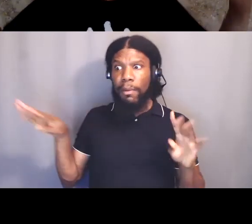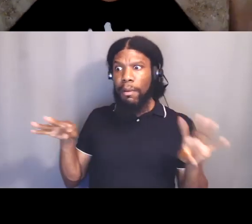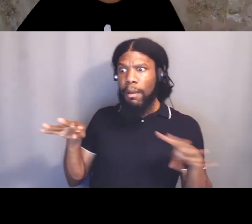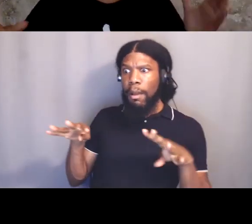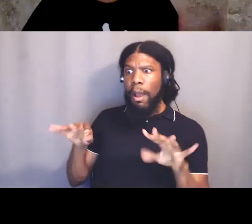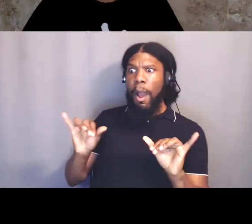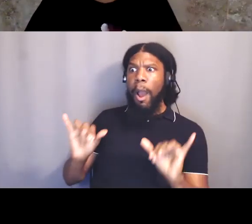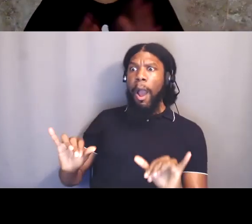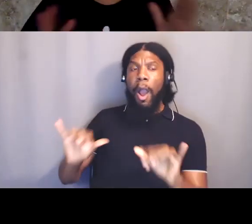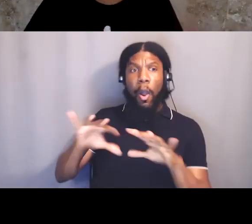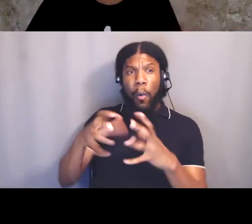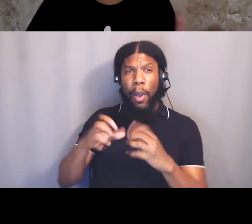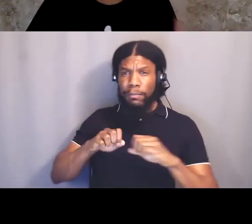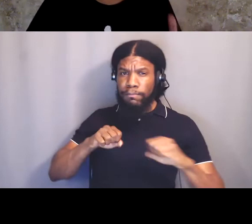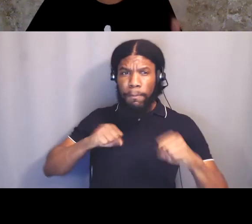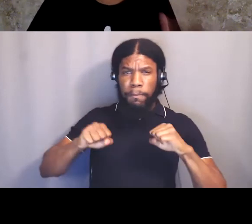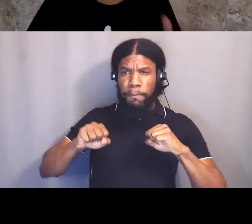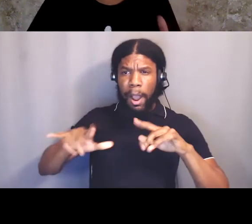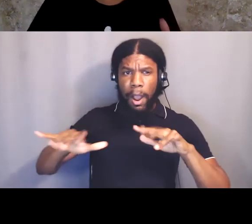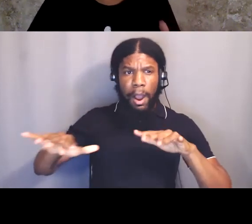His spirit has cracked the world wide open.